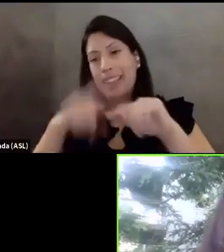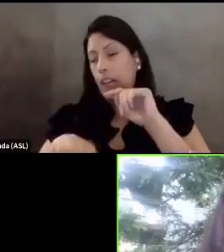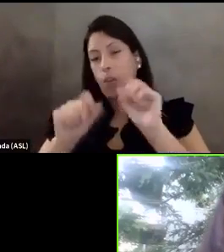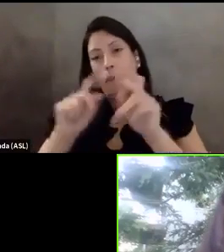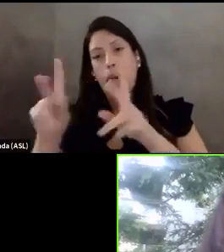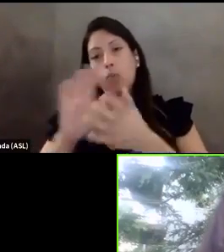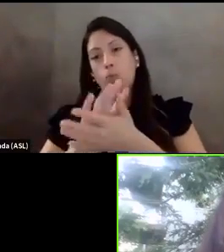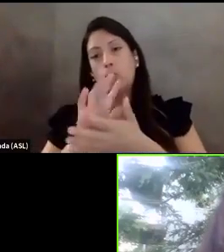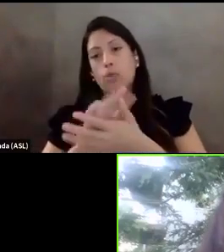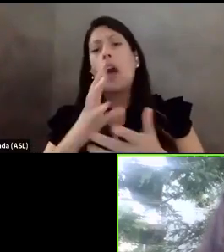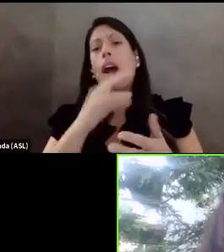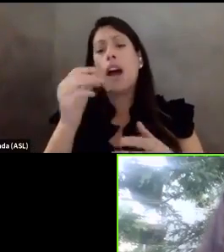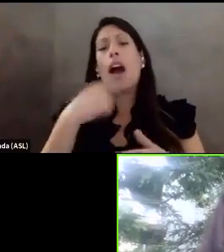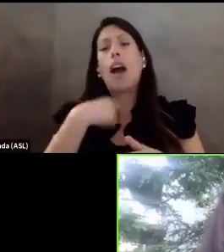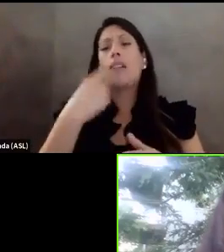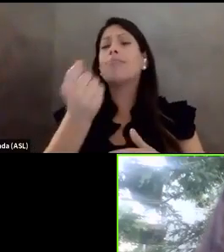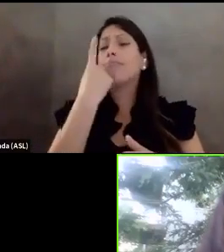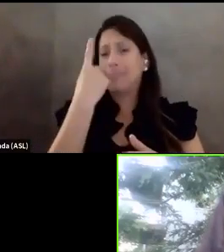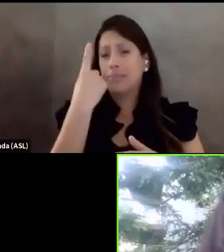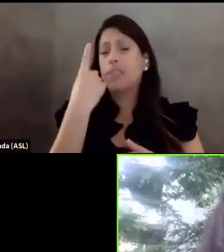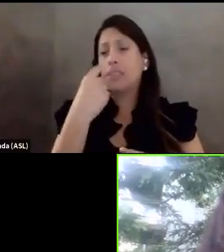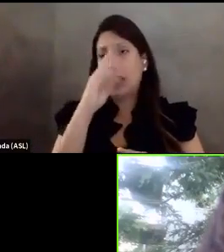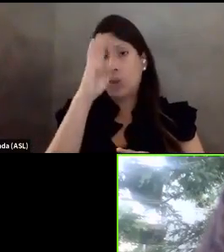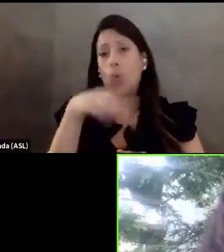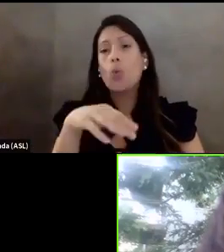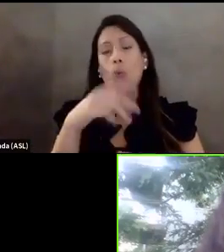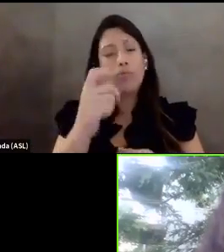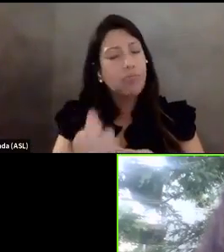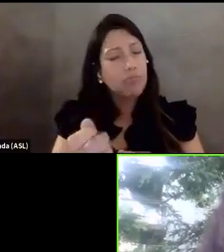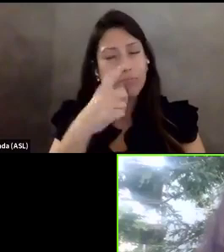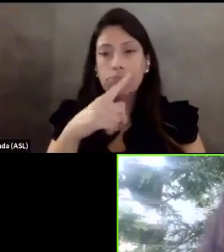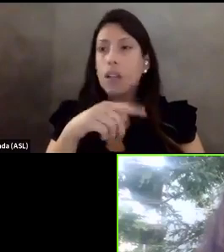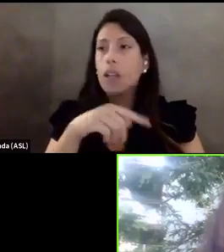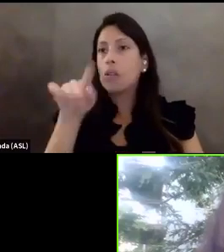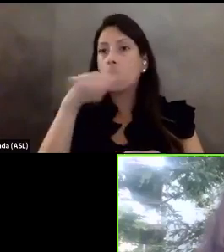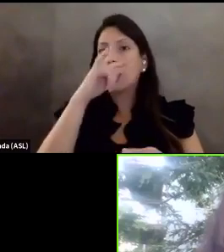have a toll on students and parents and staff in schools.